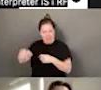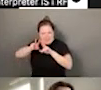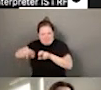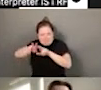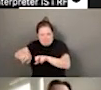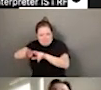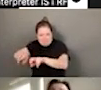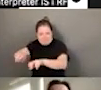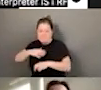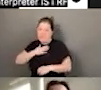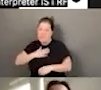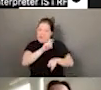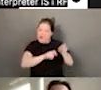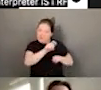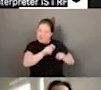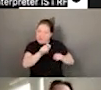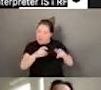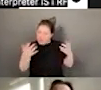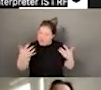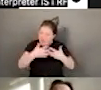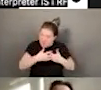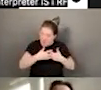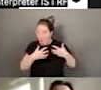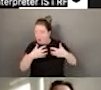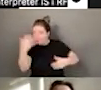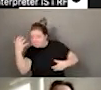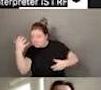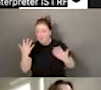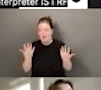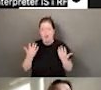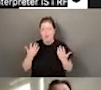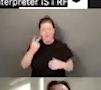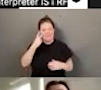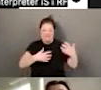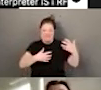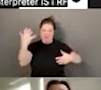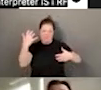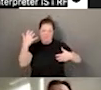we need to do something about this because this doesn't work as it should do. Or we see a potential in new technology